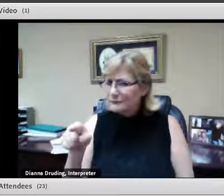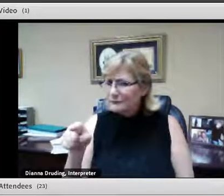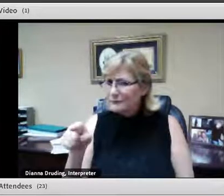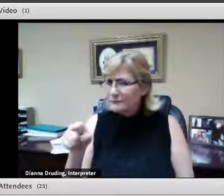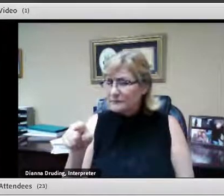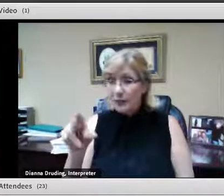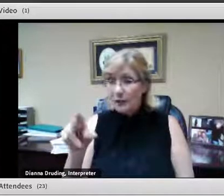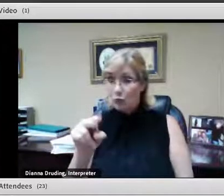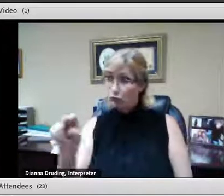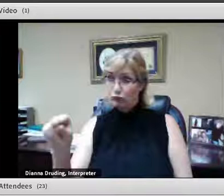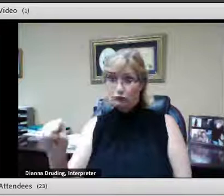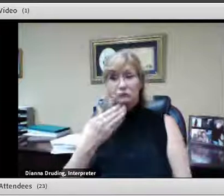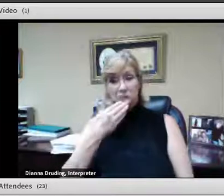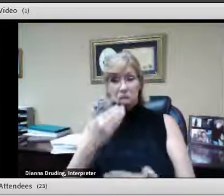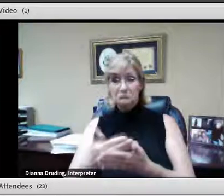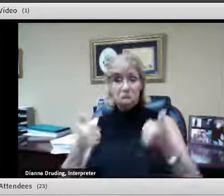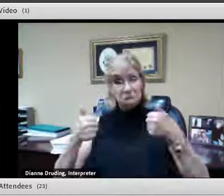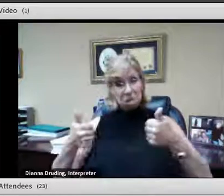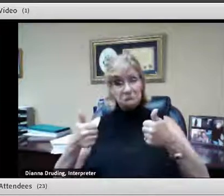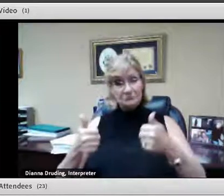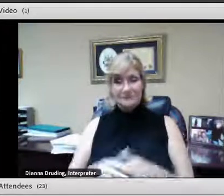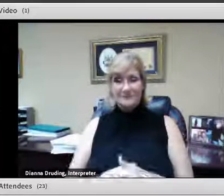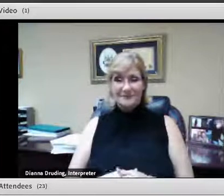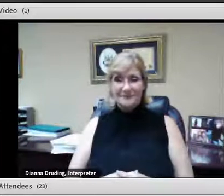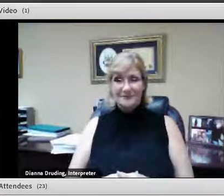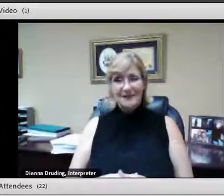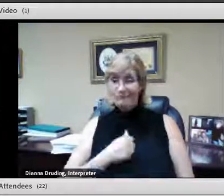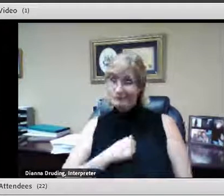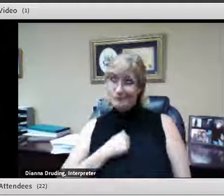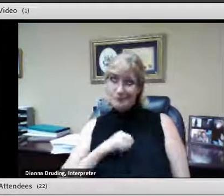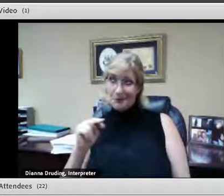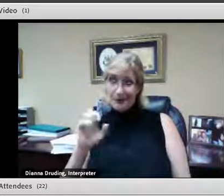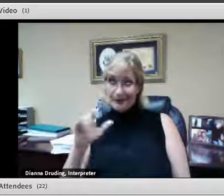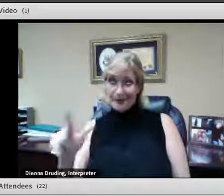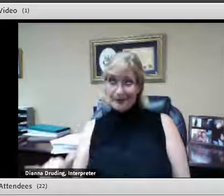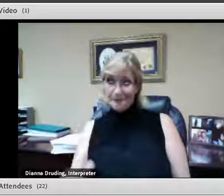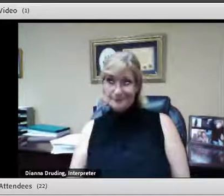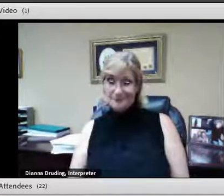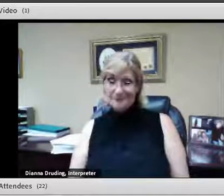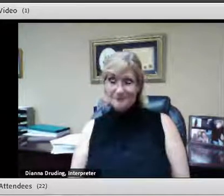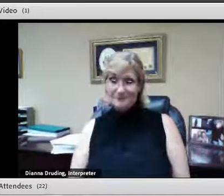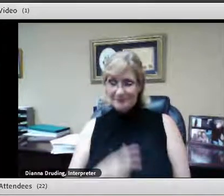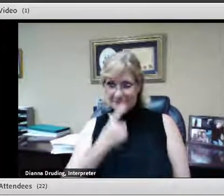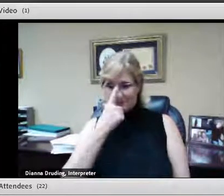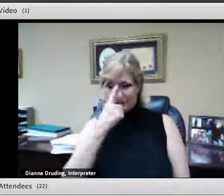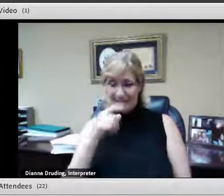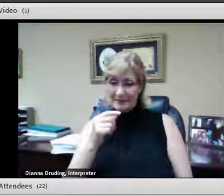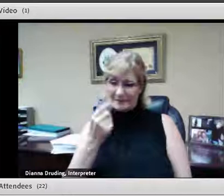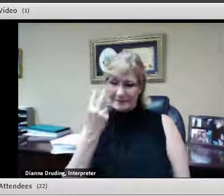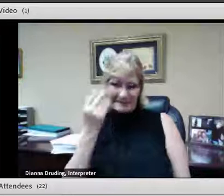No? We're all good? Okay. Sorry, Nelly. Hilary: Okay. Ryan: We'll see if Aaron can help you out there.